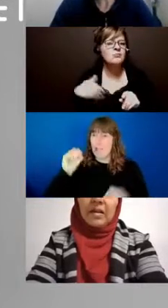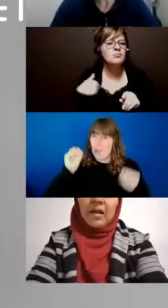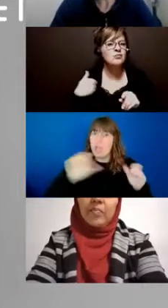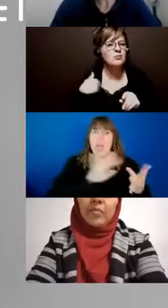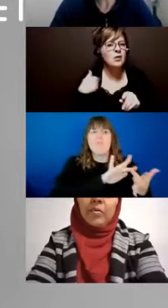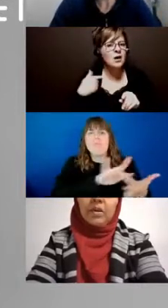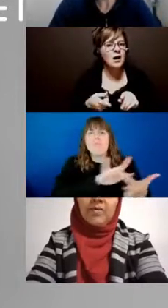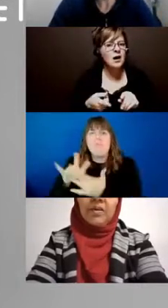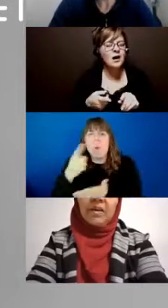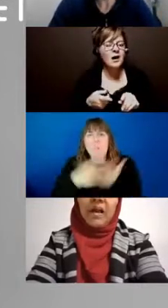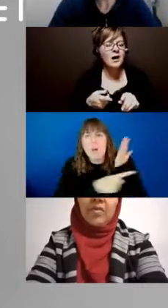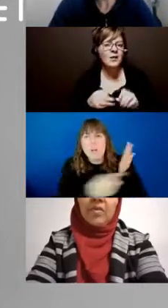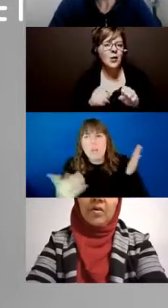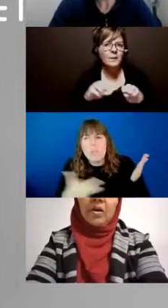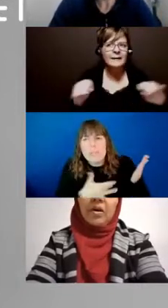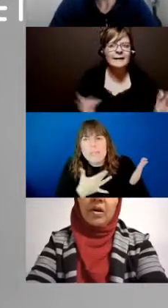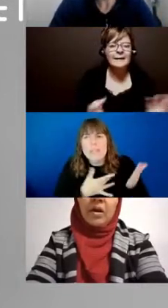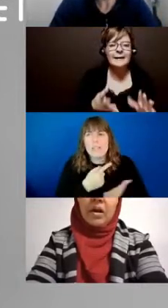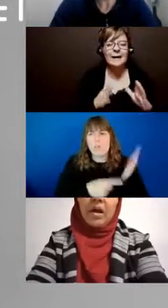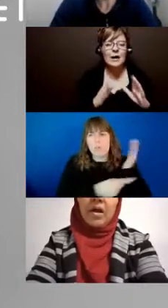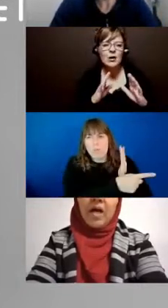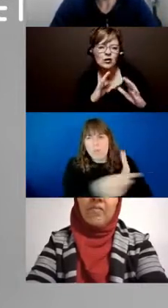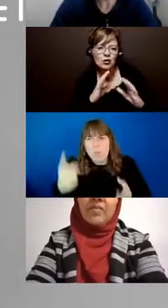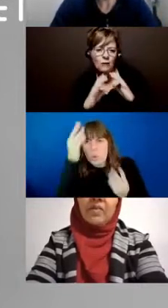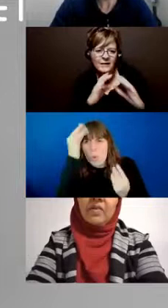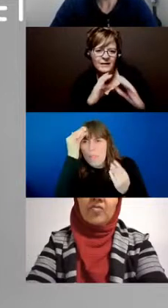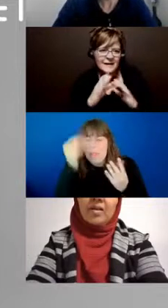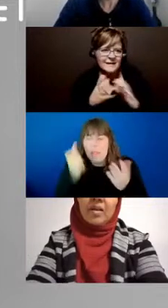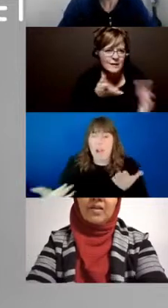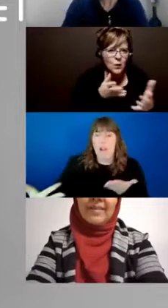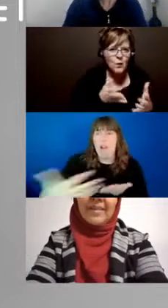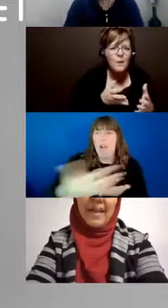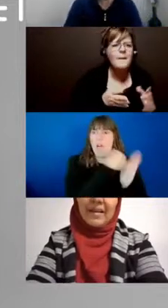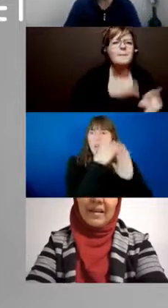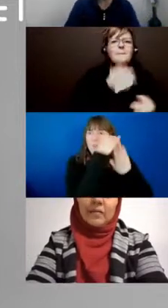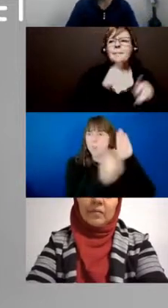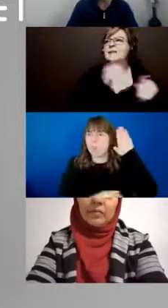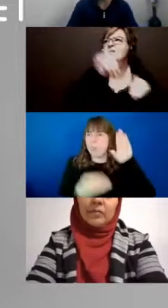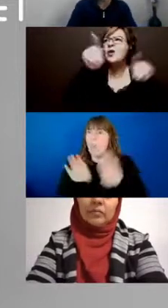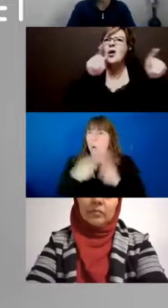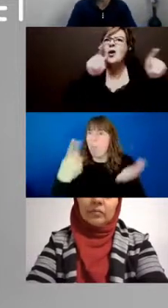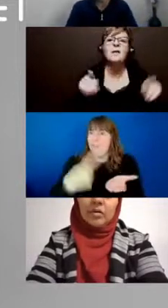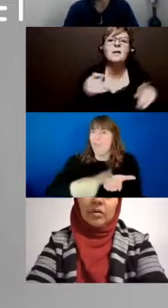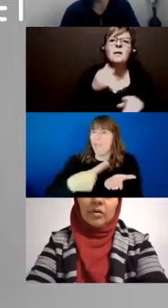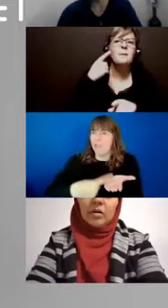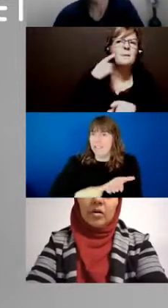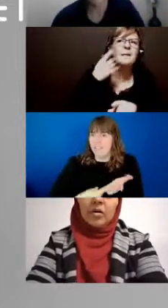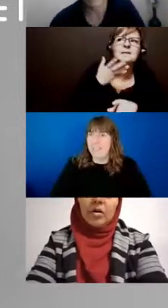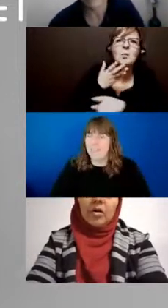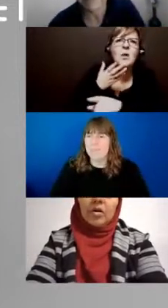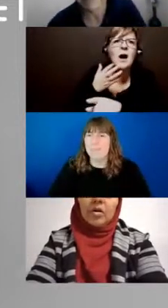and pull it together and have a discussion like today